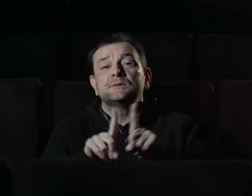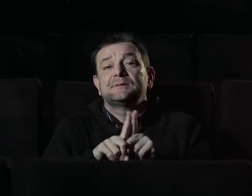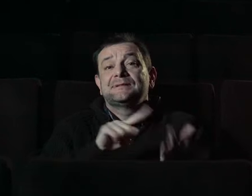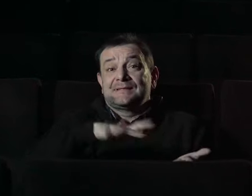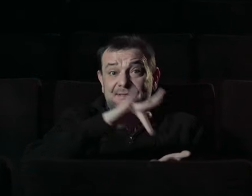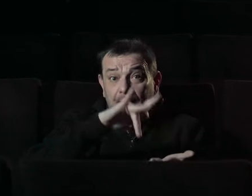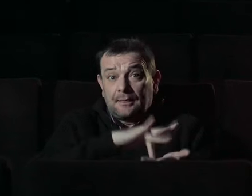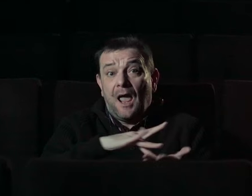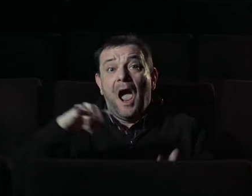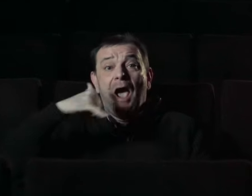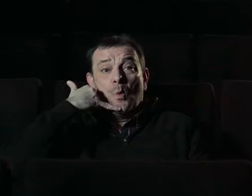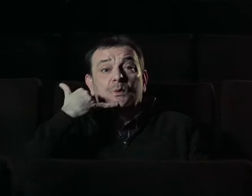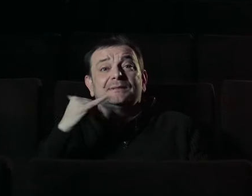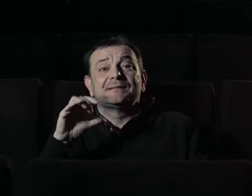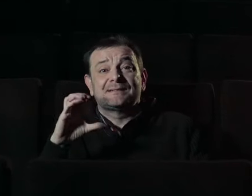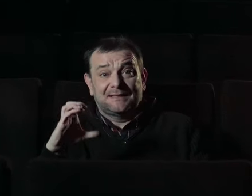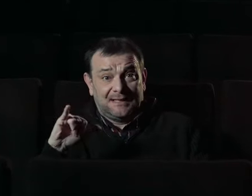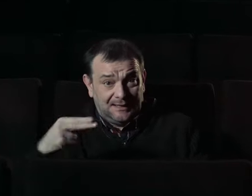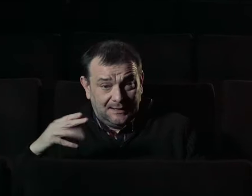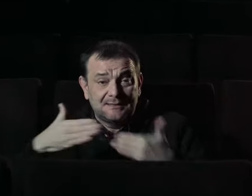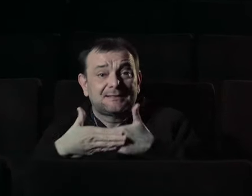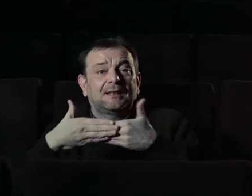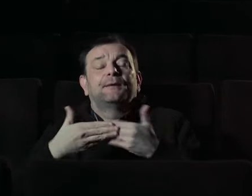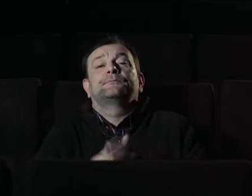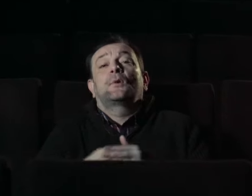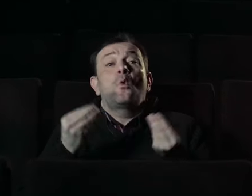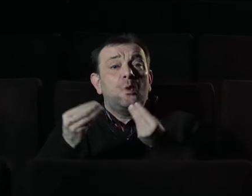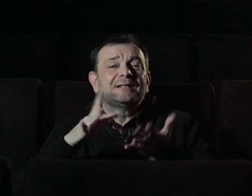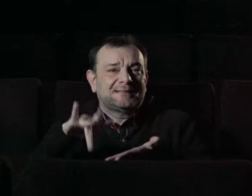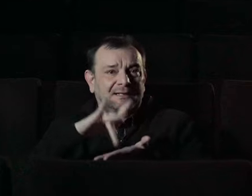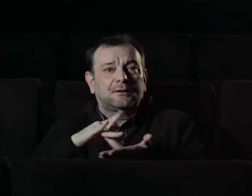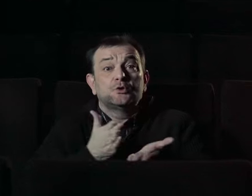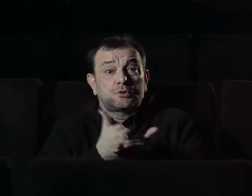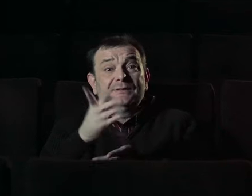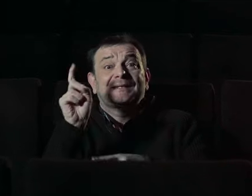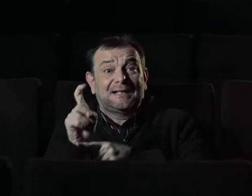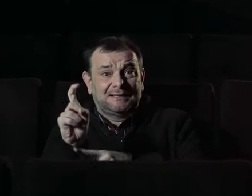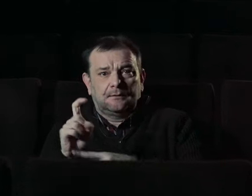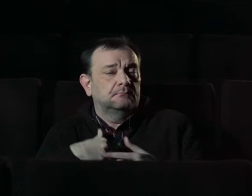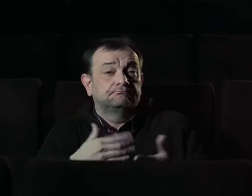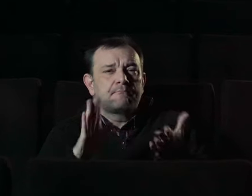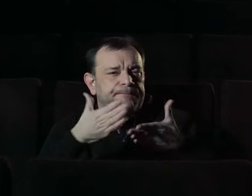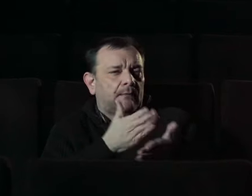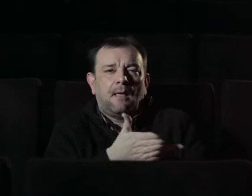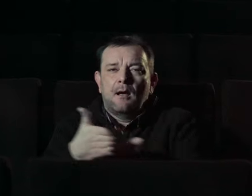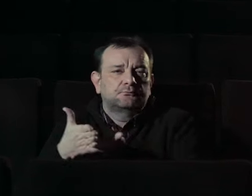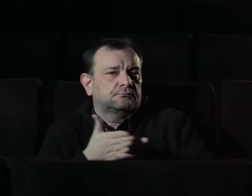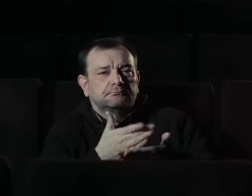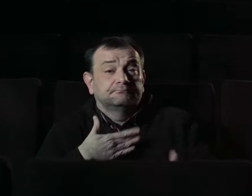or write them on the Allociné website. And that’s a way of sharing.